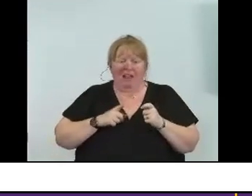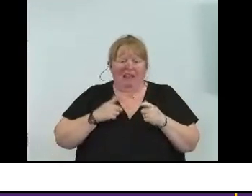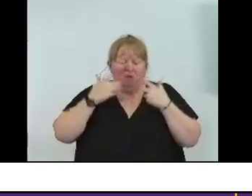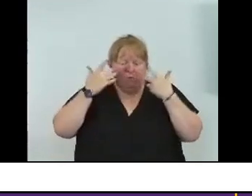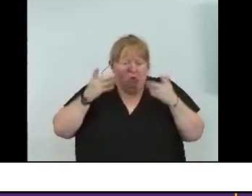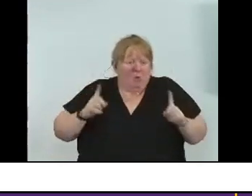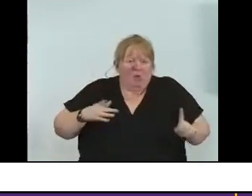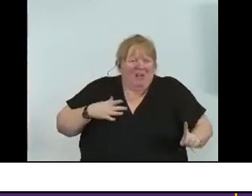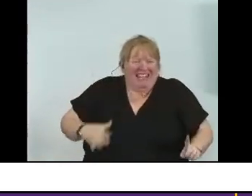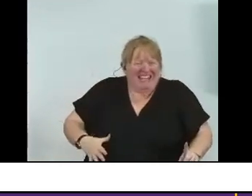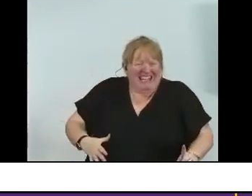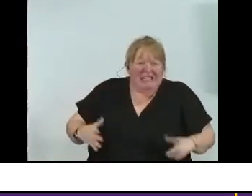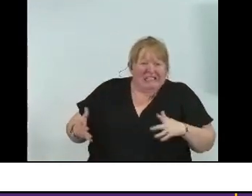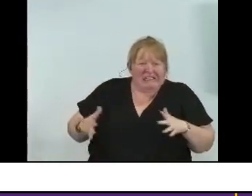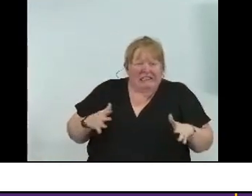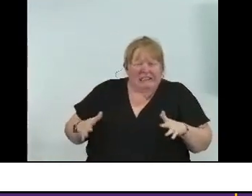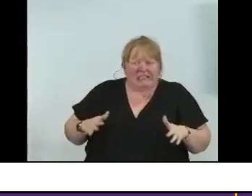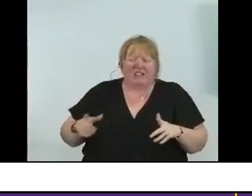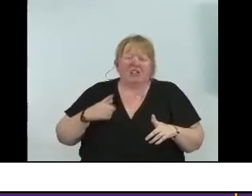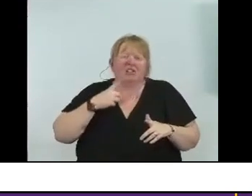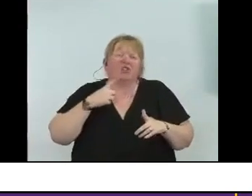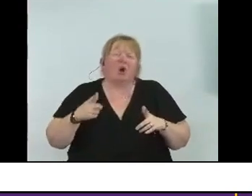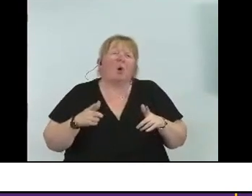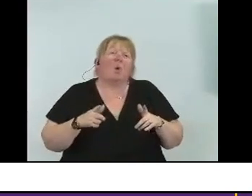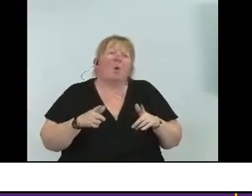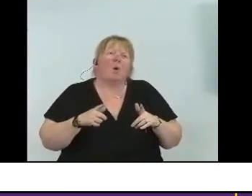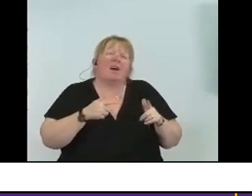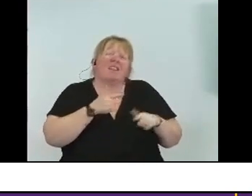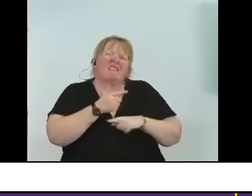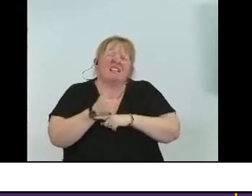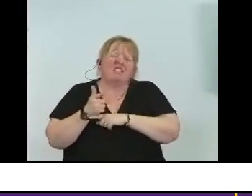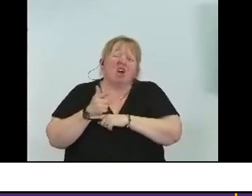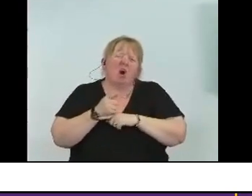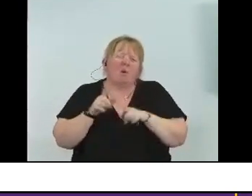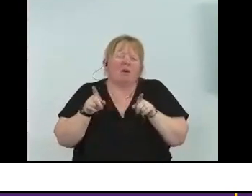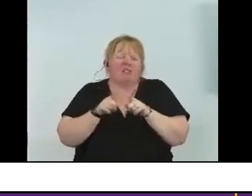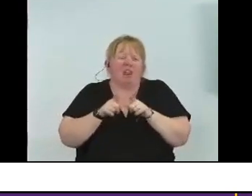So the video is a bit like a familiarisation video of the studio,